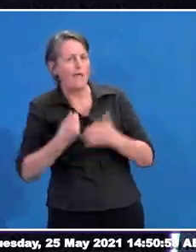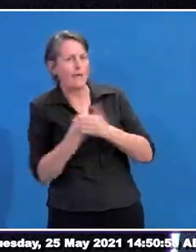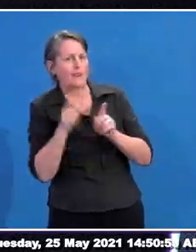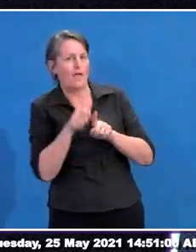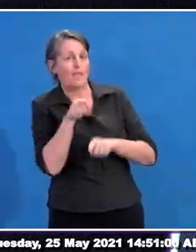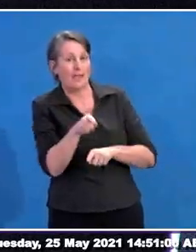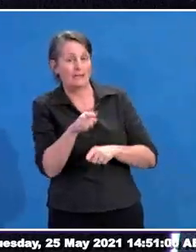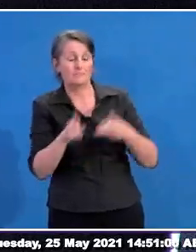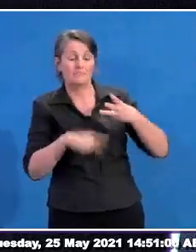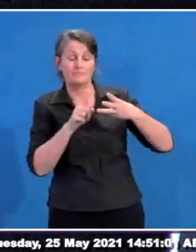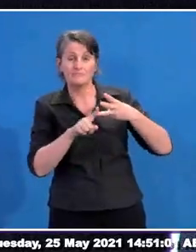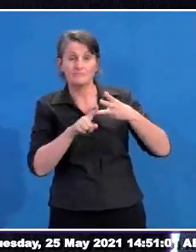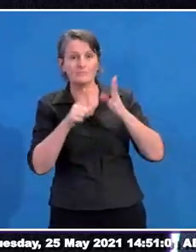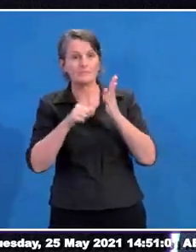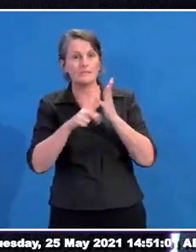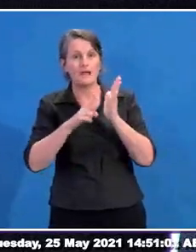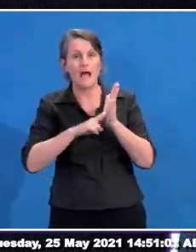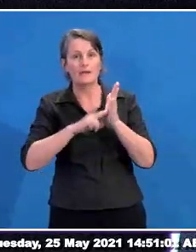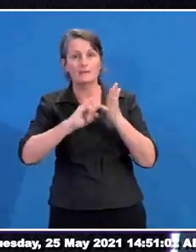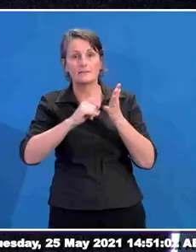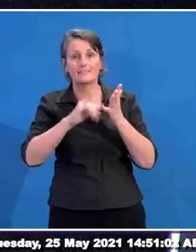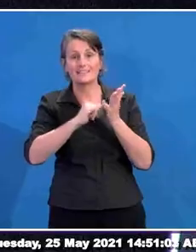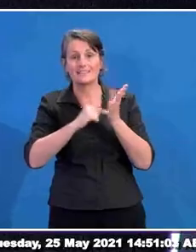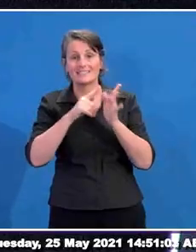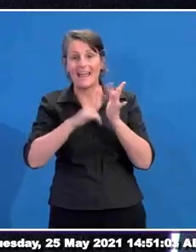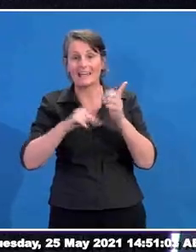"Unsustained" doesn't mean that it didn't happen, it just means I